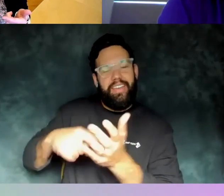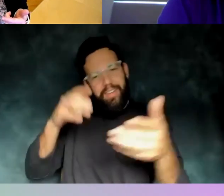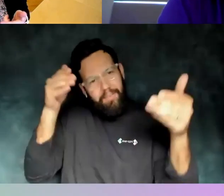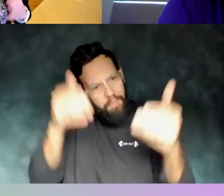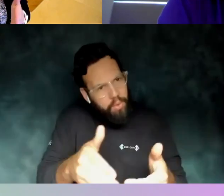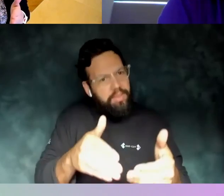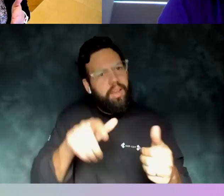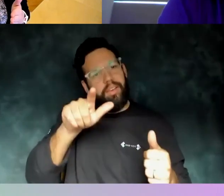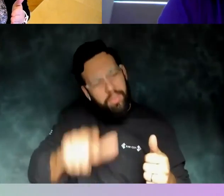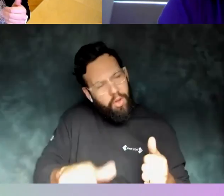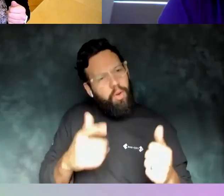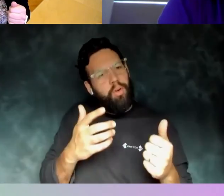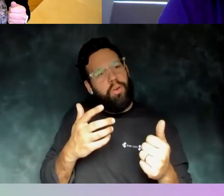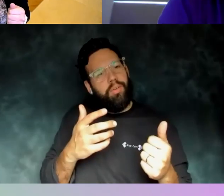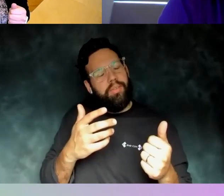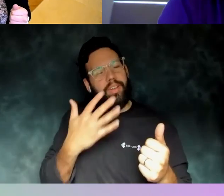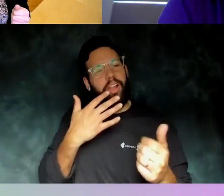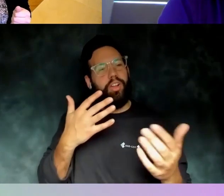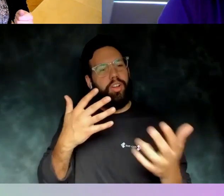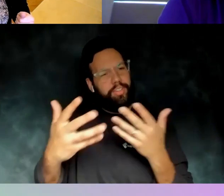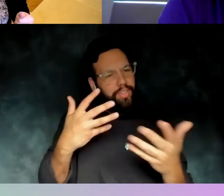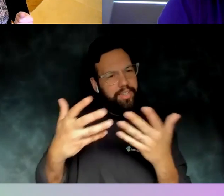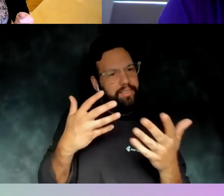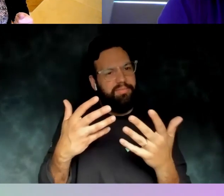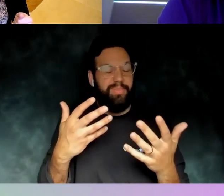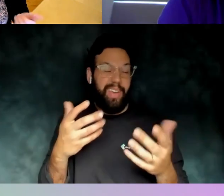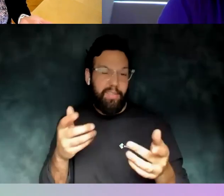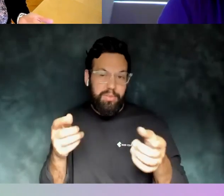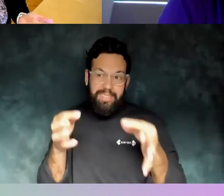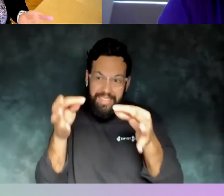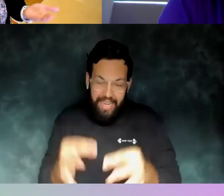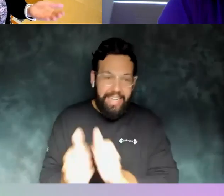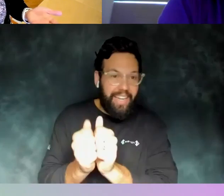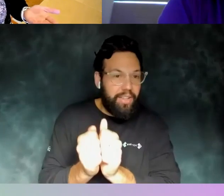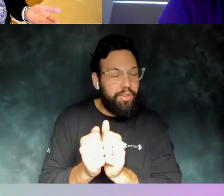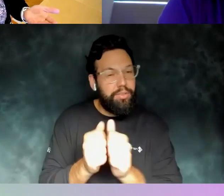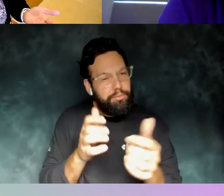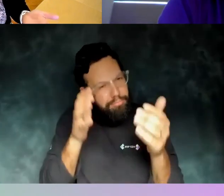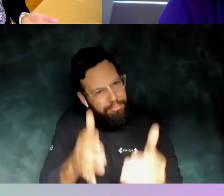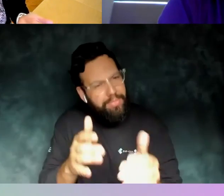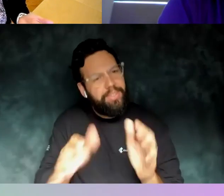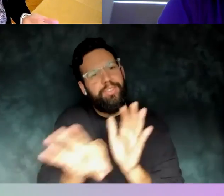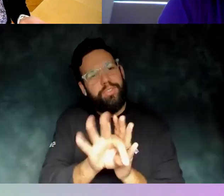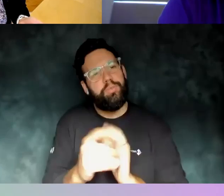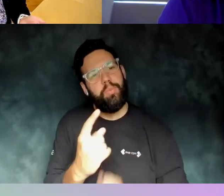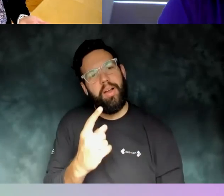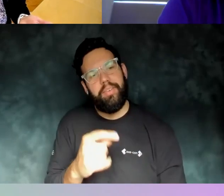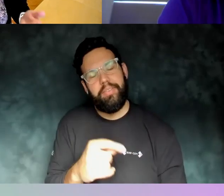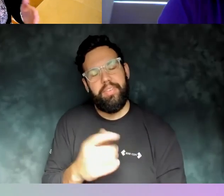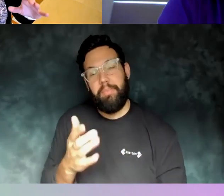something a little bit more tricky. I don't know if that's a cop out answer or if I answered